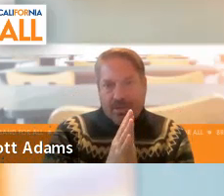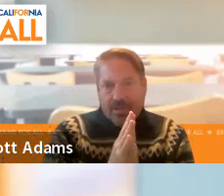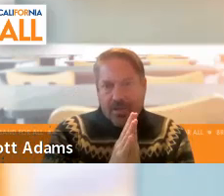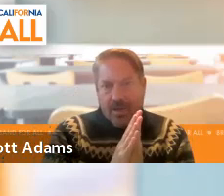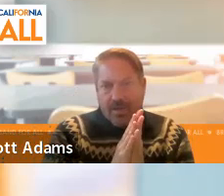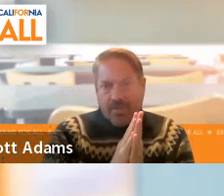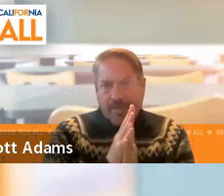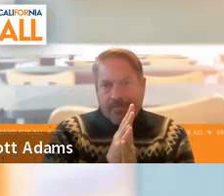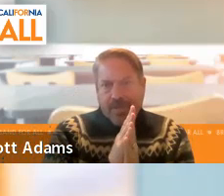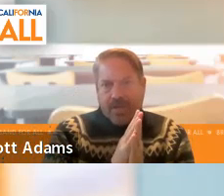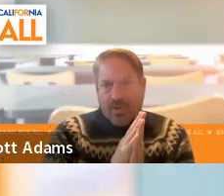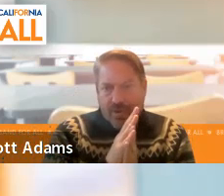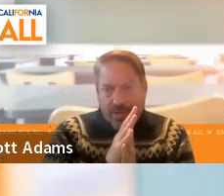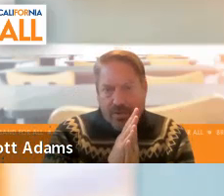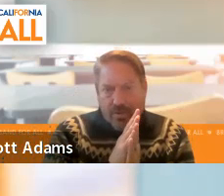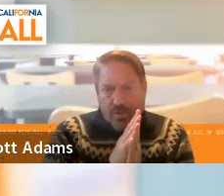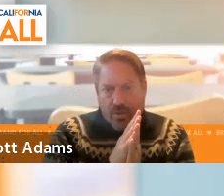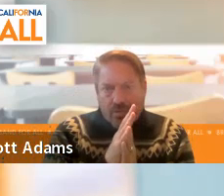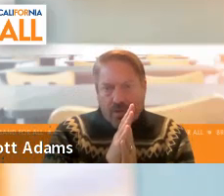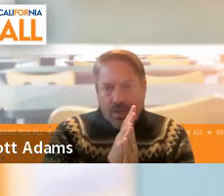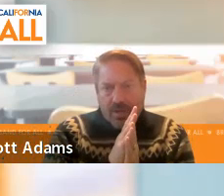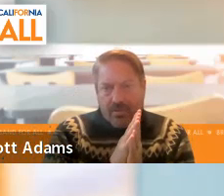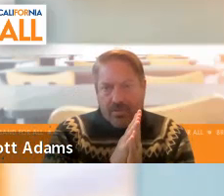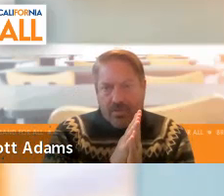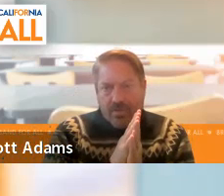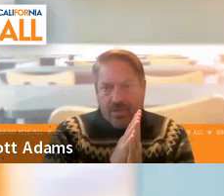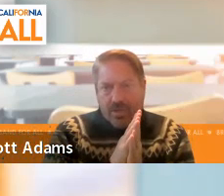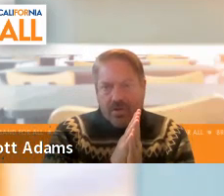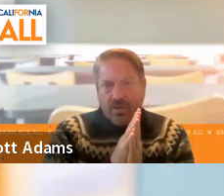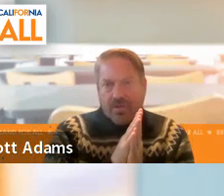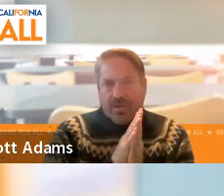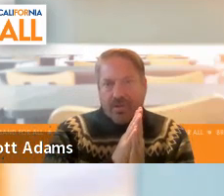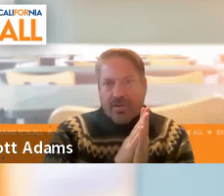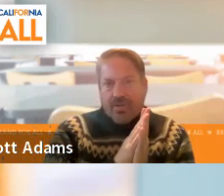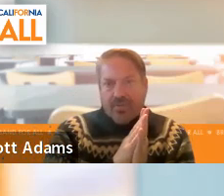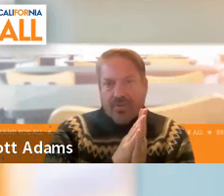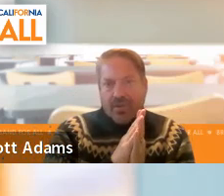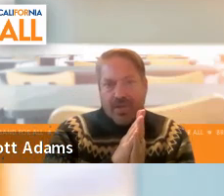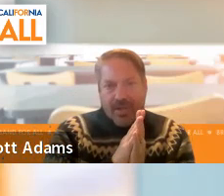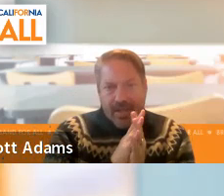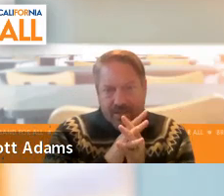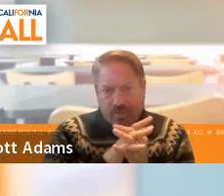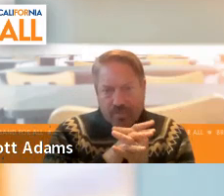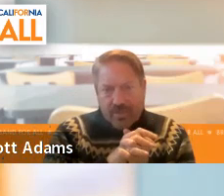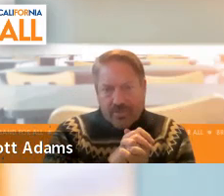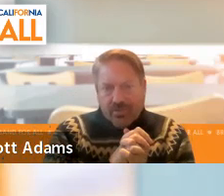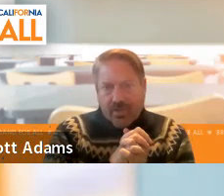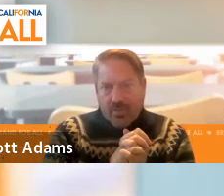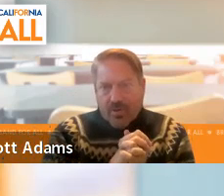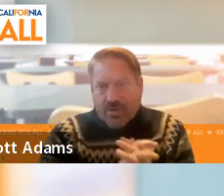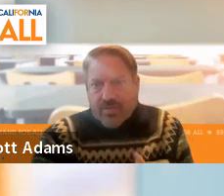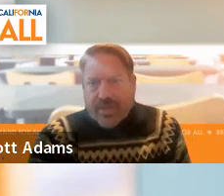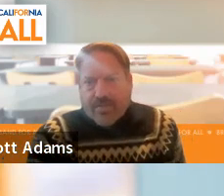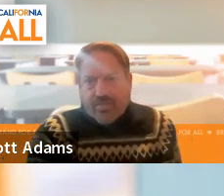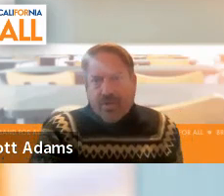umbrella and I'm wondering Cole did you wanna call on our folks at GoBiz. Wonder if they have